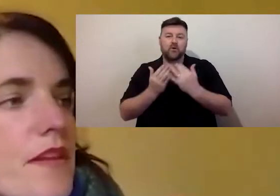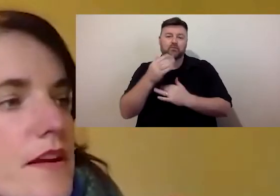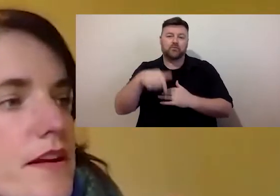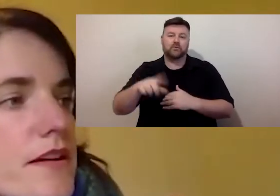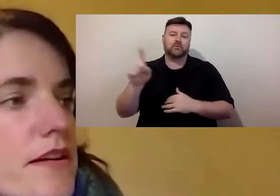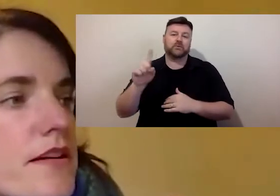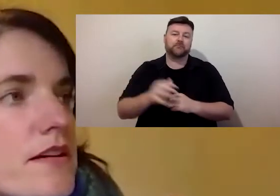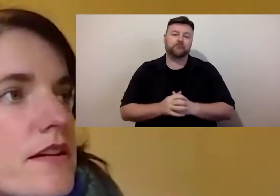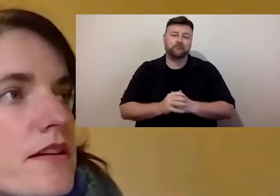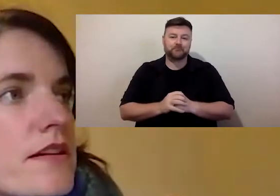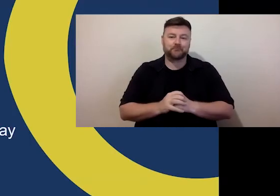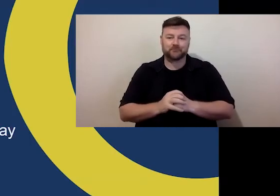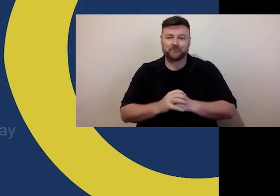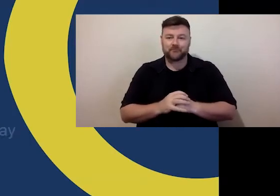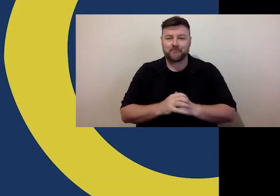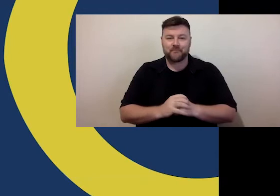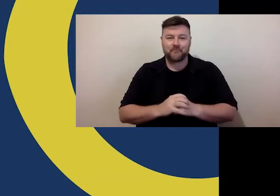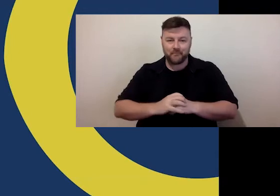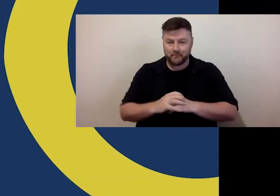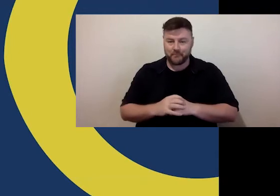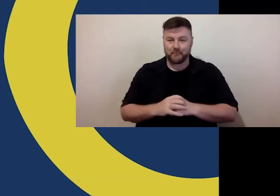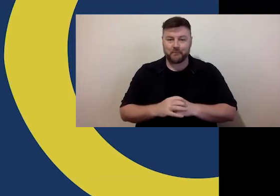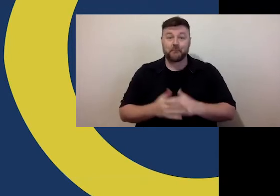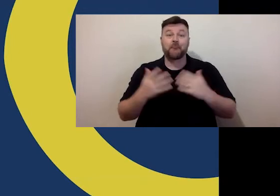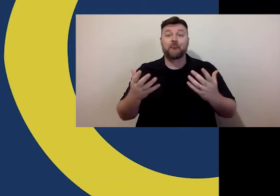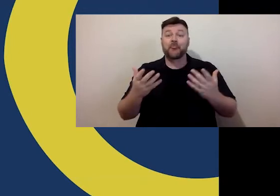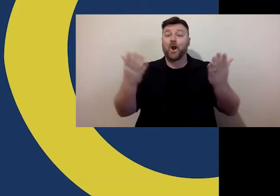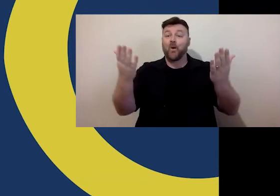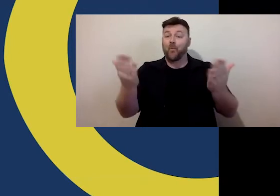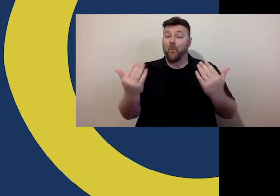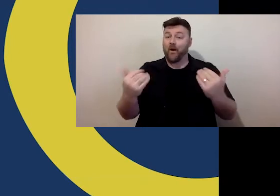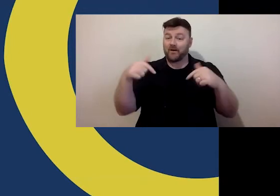OK. Welcome to Creative Connections - a series that